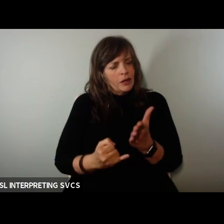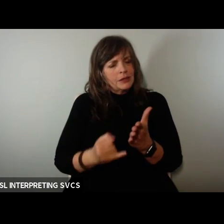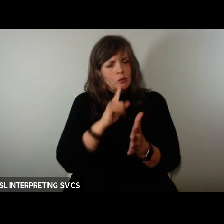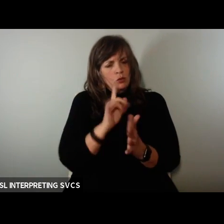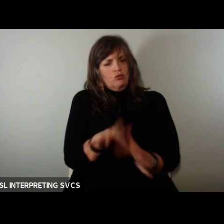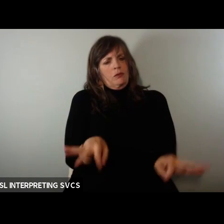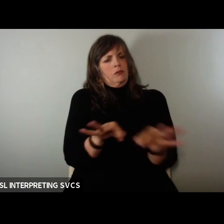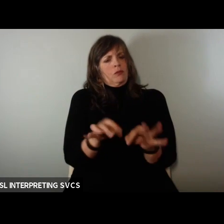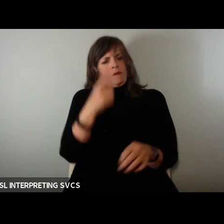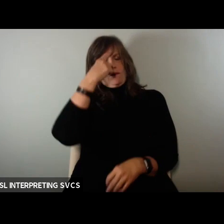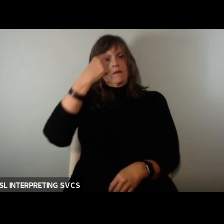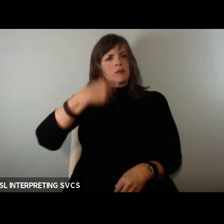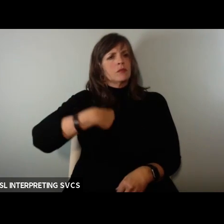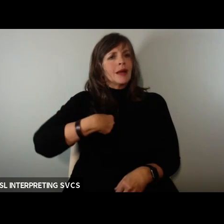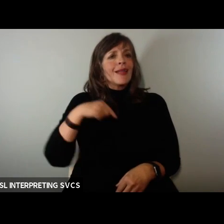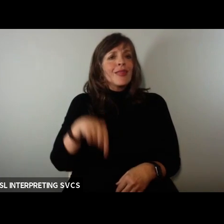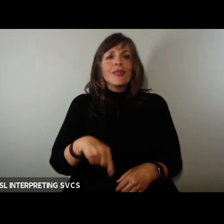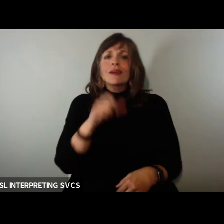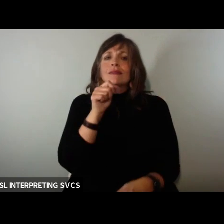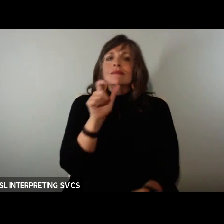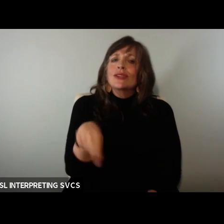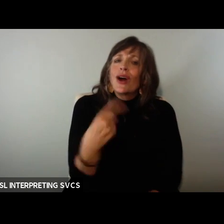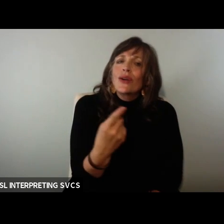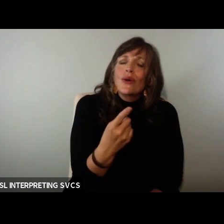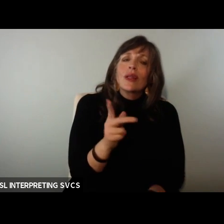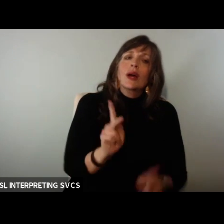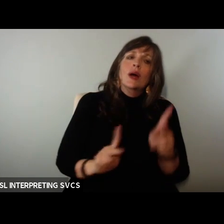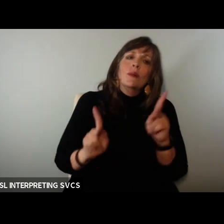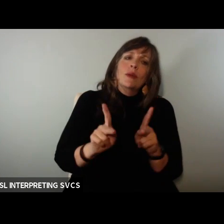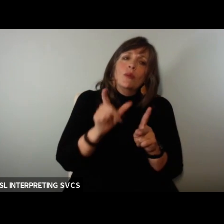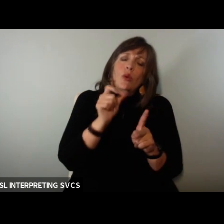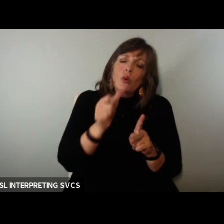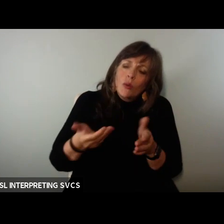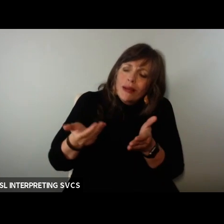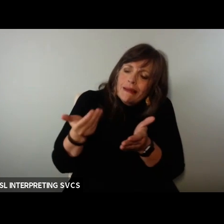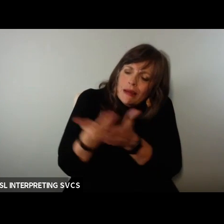that this wasn't just people who are really close to the industry who have access.